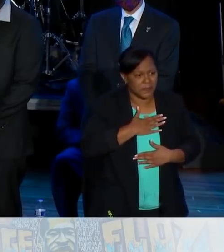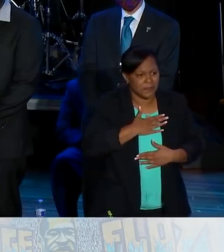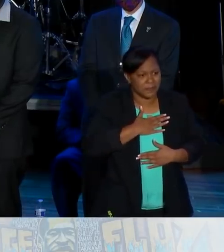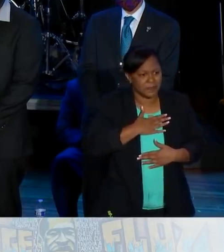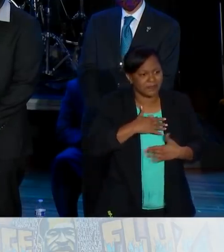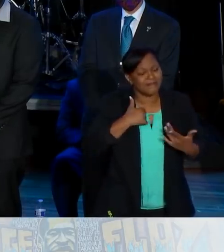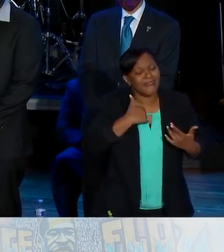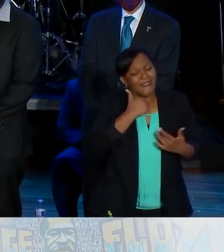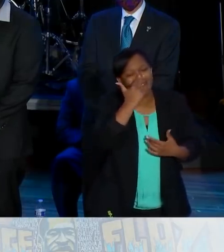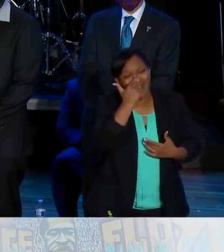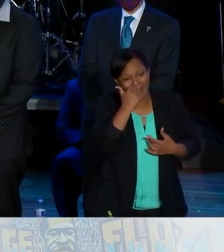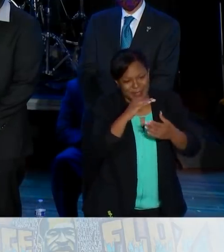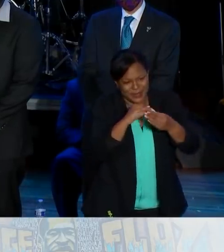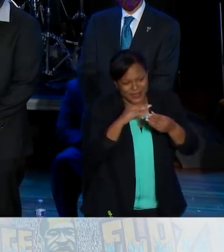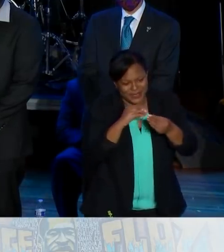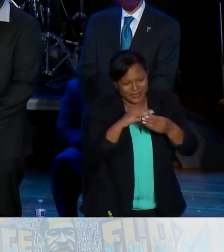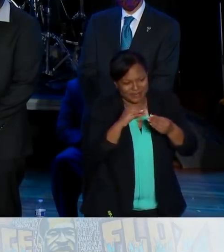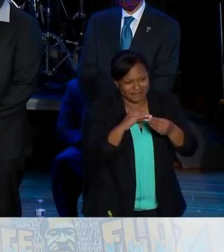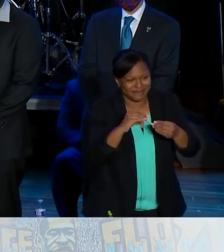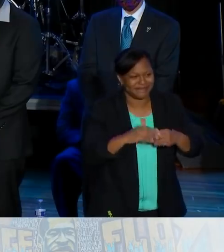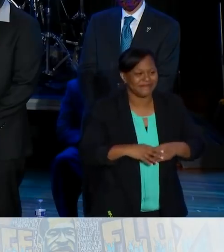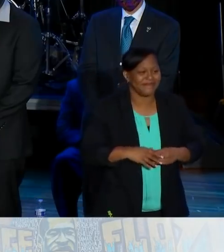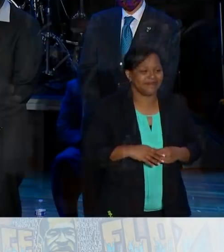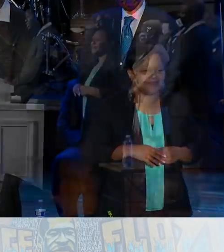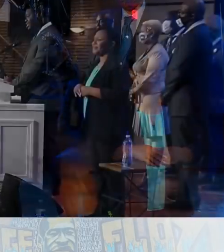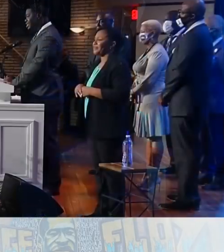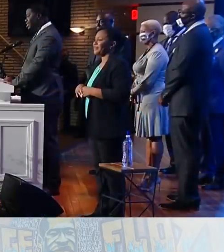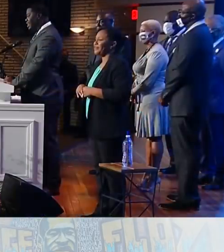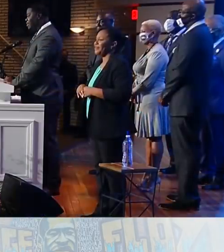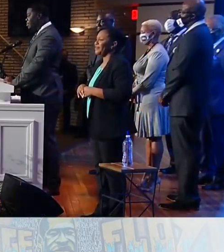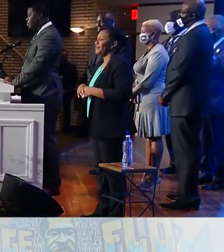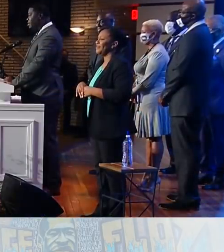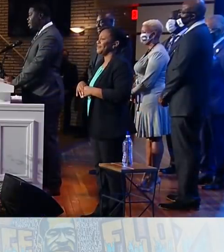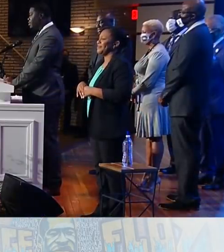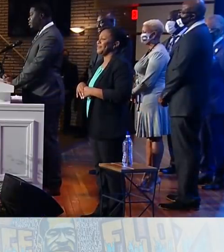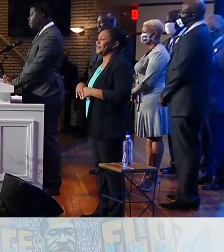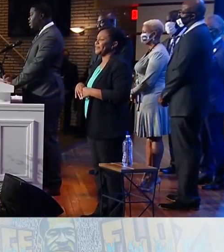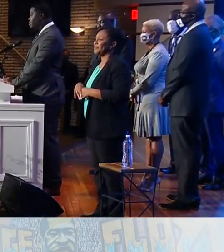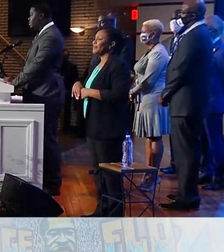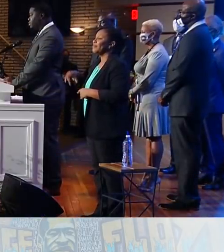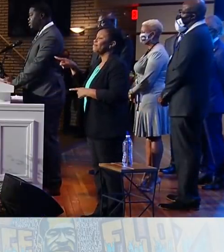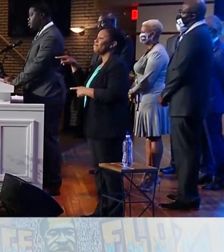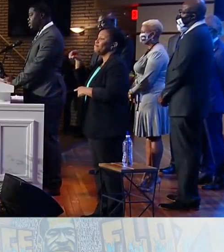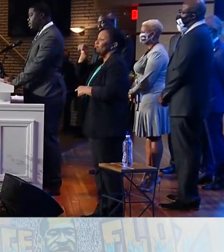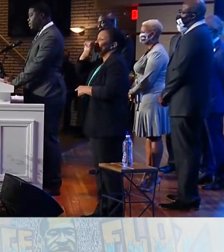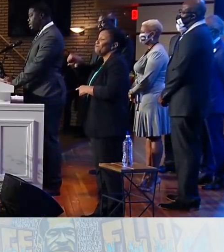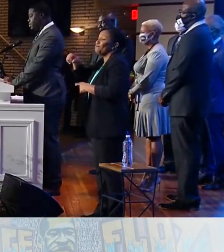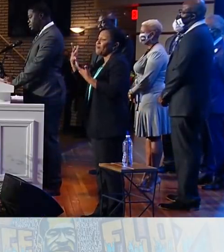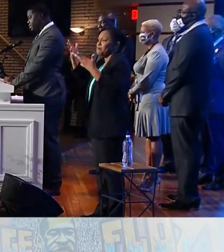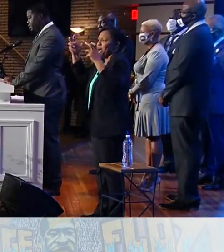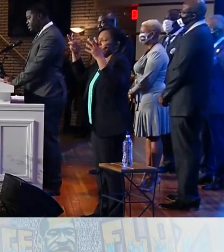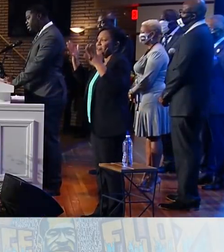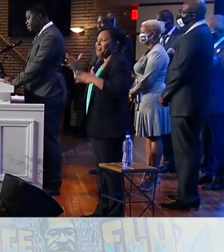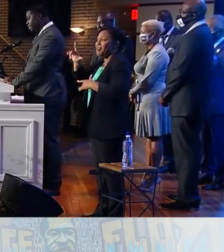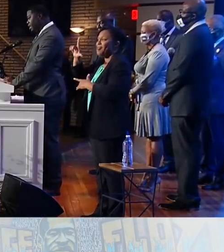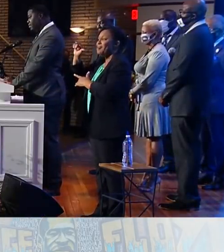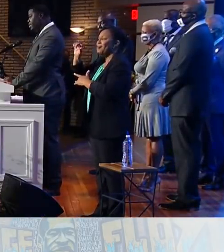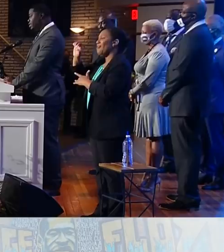I APPRECIATE THAT ALL. I'M GOING TO END IT WITH A FUNNY STORY ABOUT -- HE WAS THE